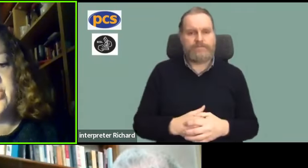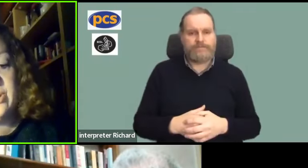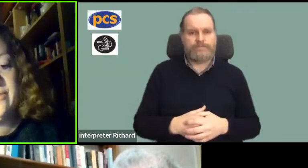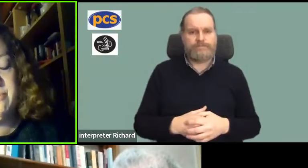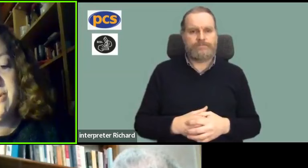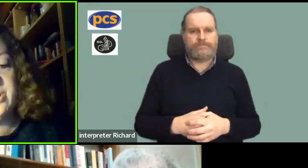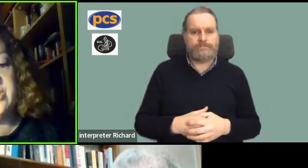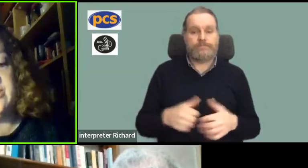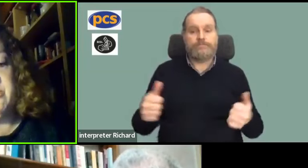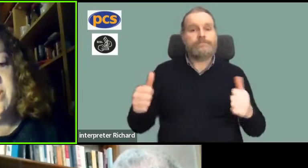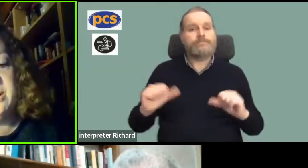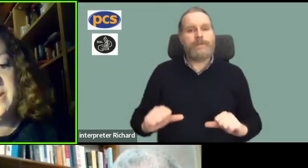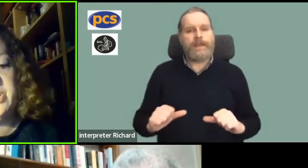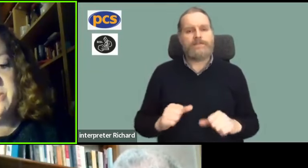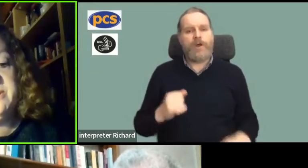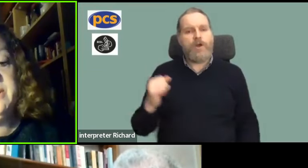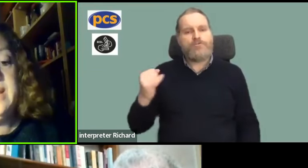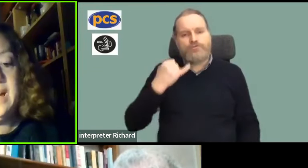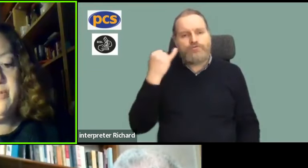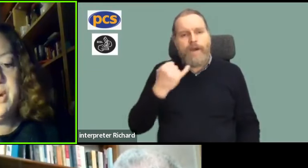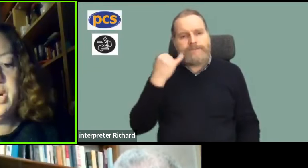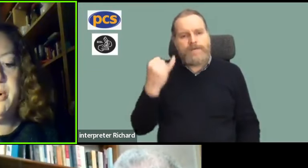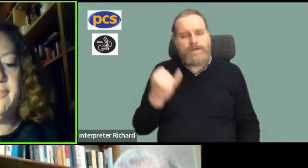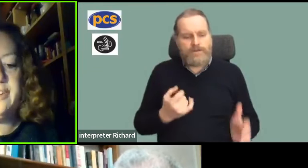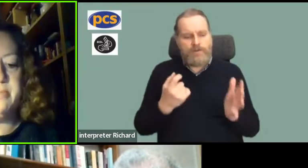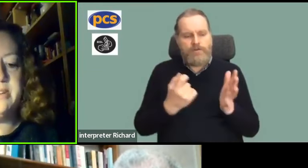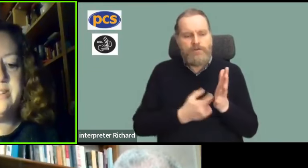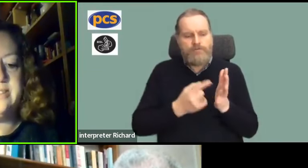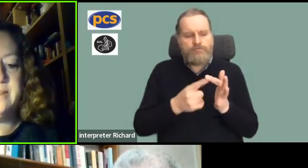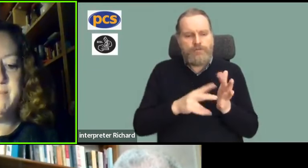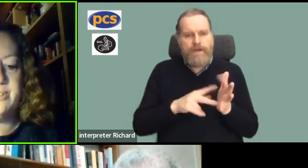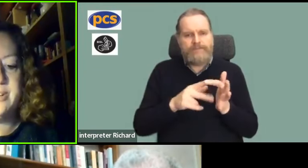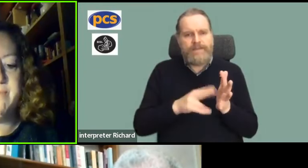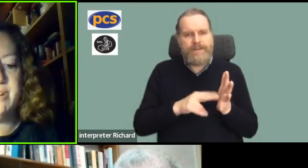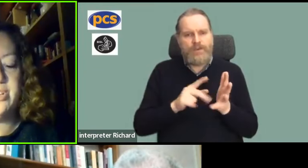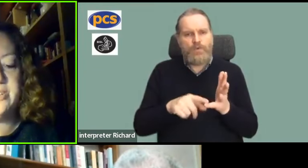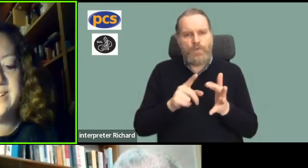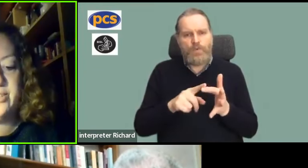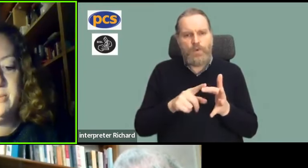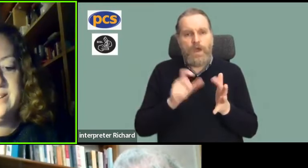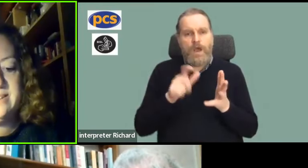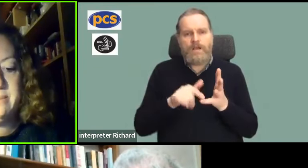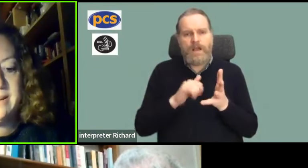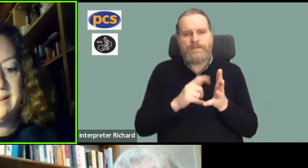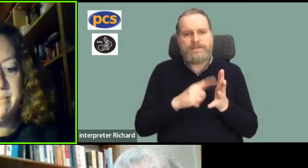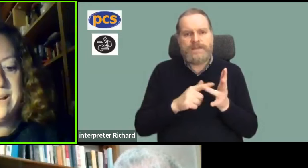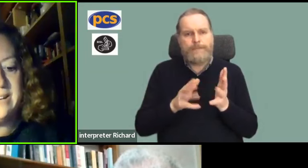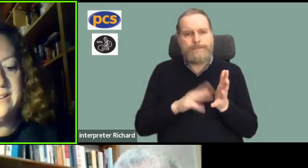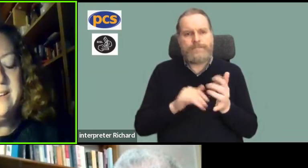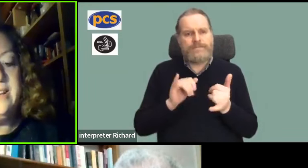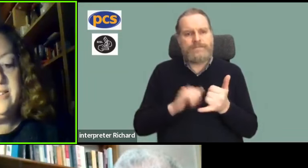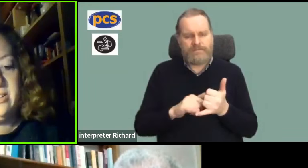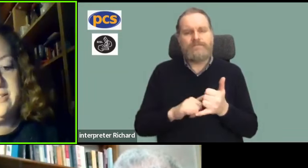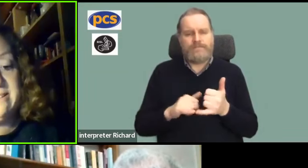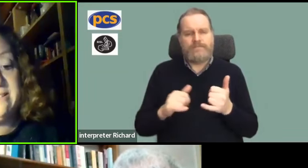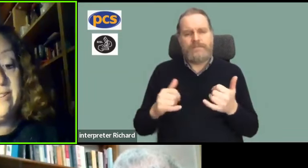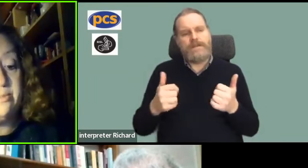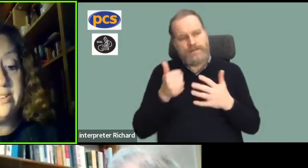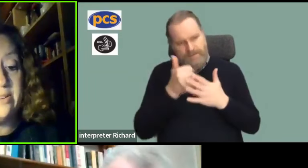that picket line Okay, Solidarity for many new questions. Stratford branch that's from Mark Benjamin i'm from Home i'm from Home Office i'm from Home Office. Mercy side branch and that's